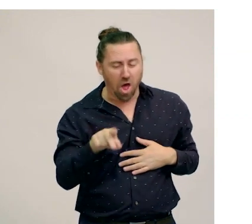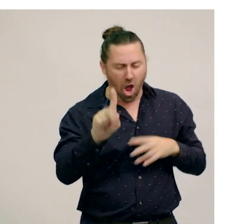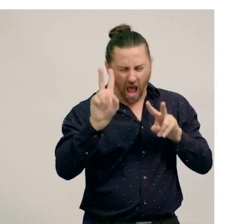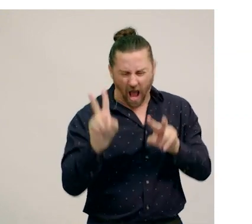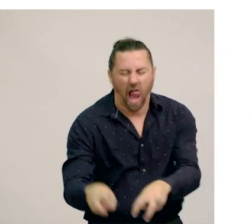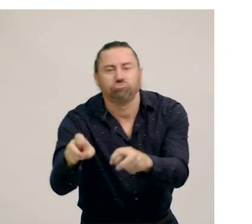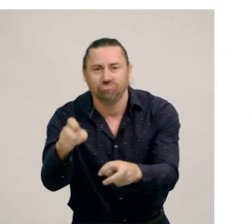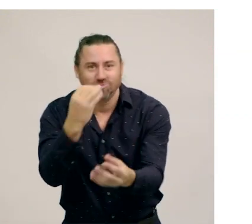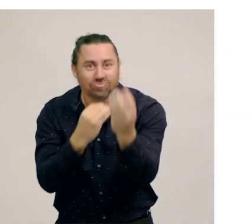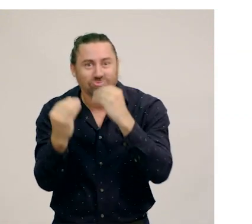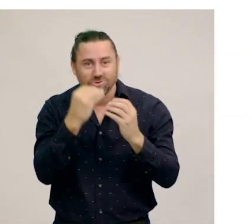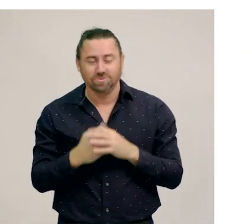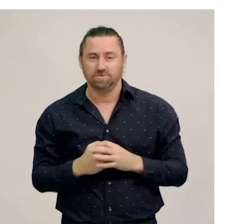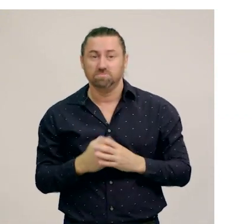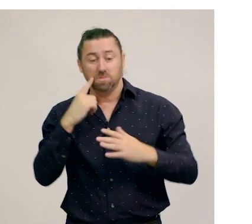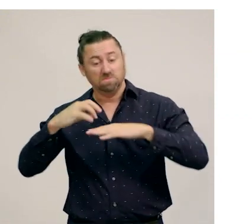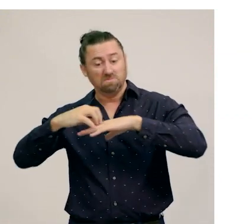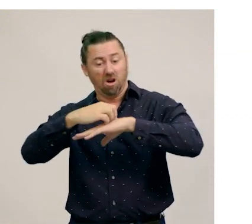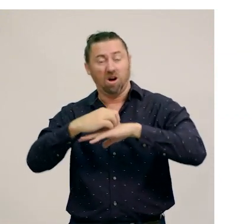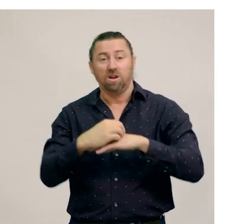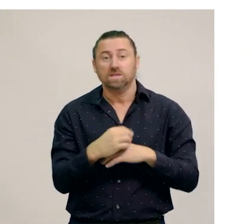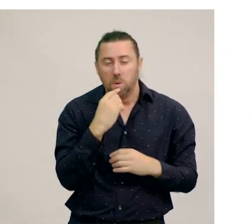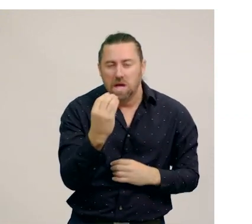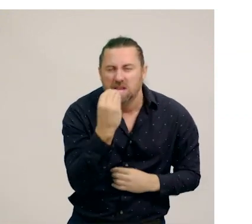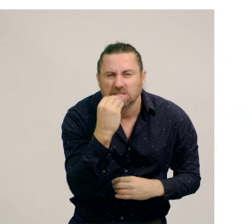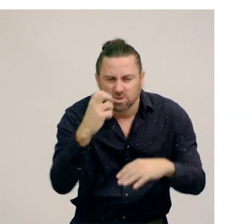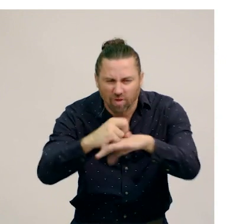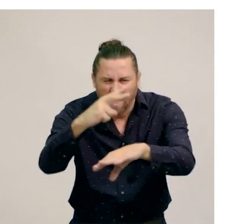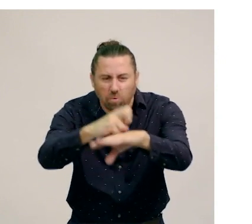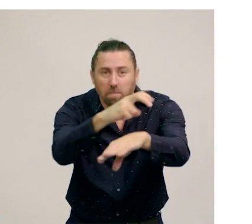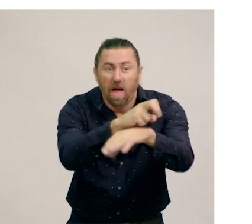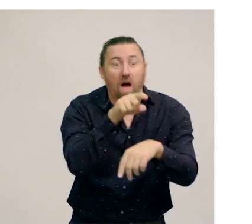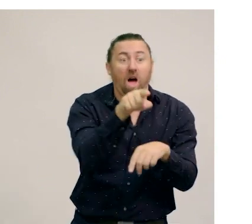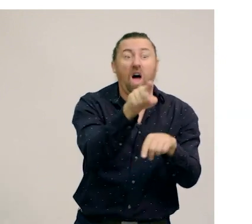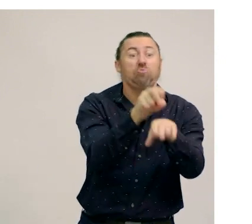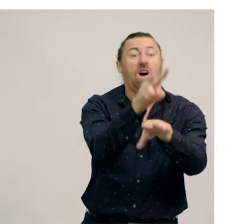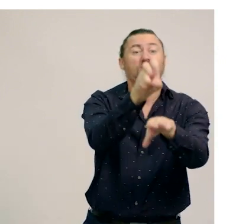Also, spiders catch and eat grasshoppers, and grasshoppers eat the grass seeds,